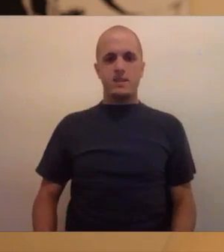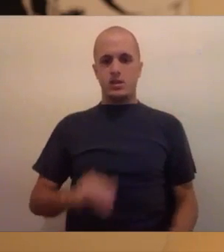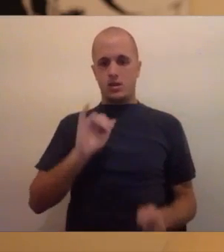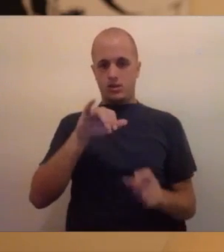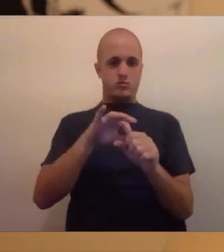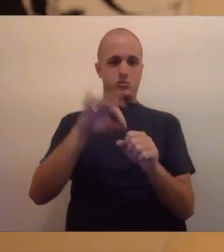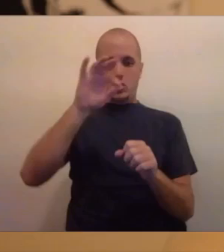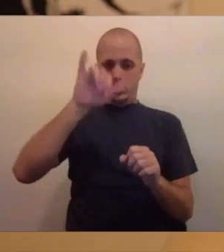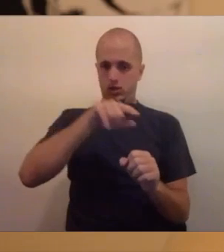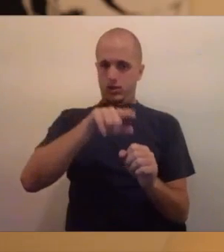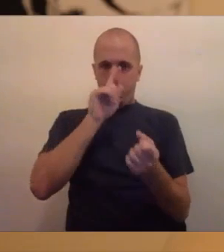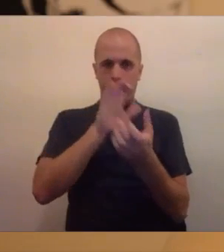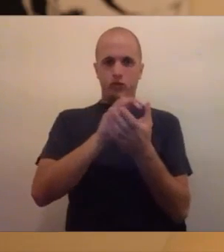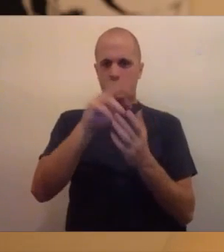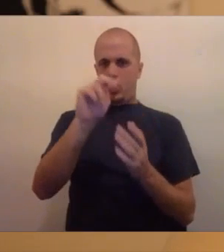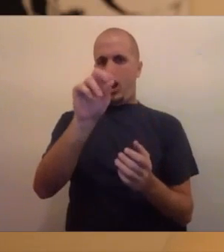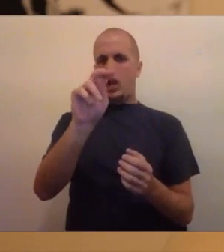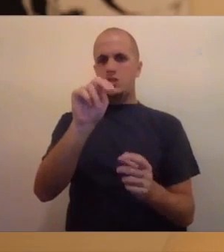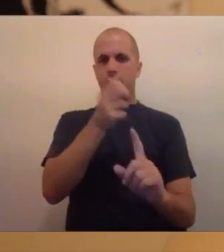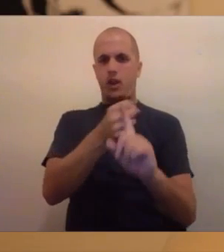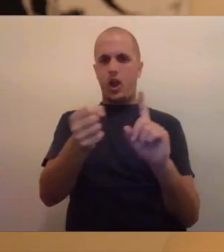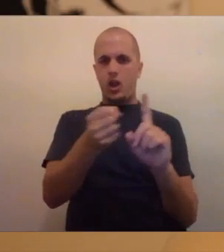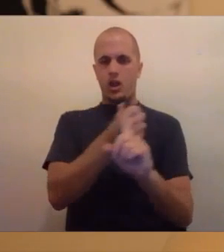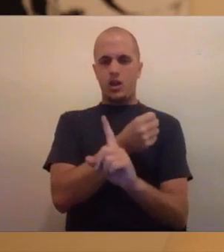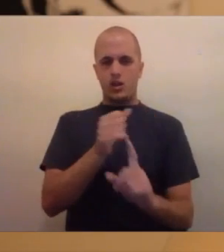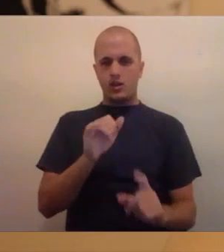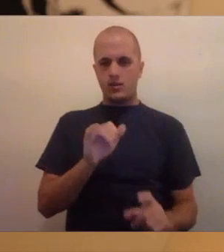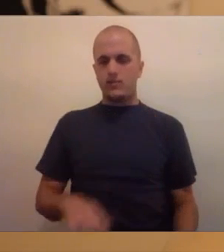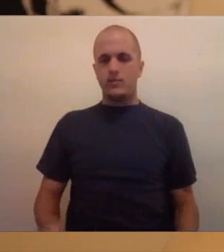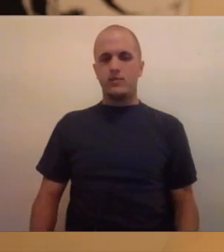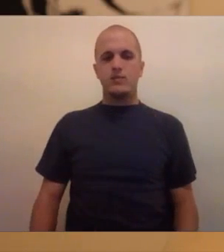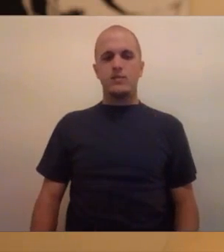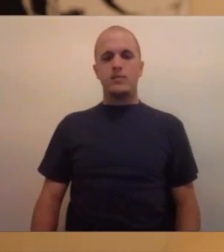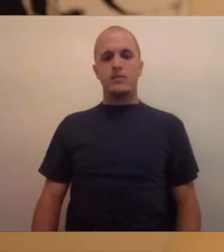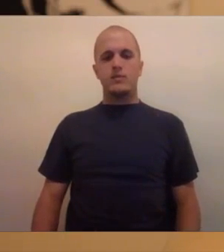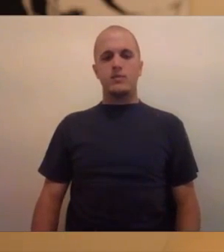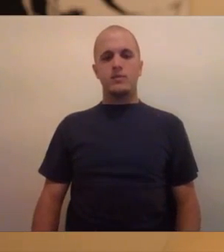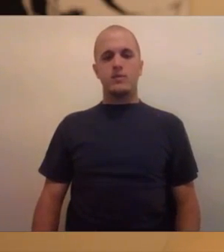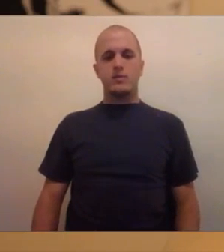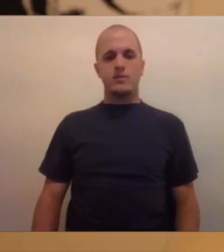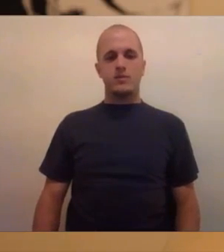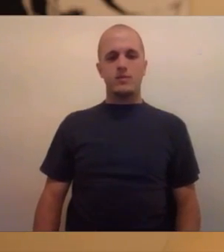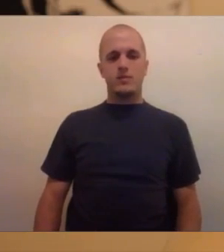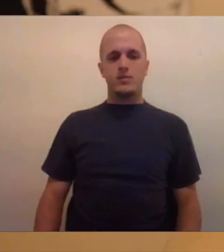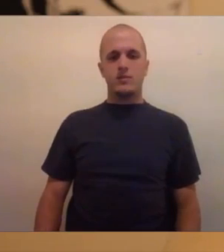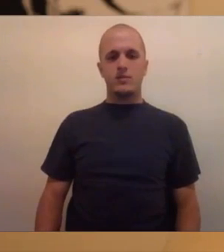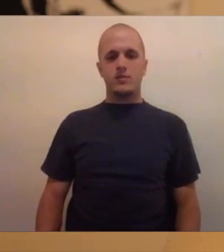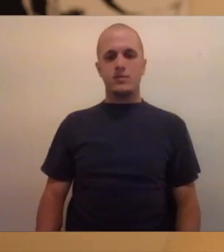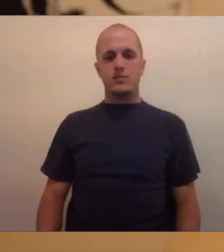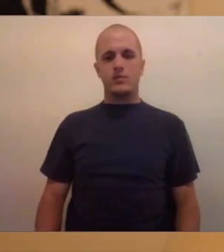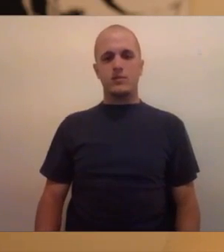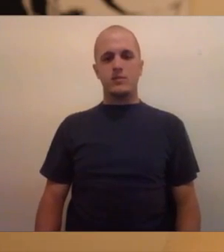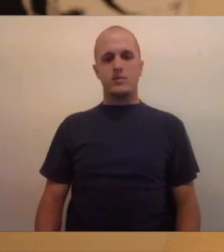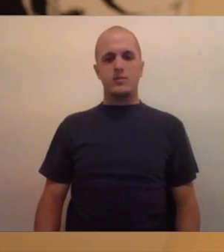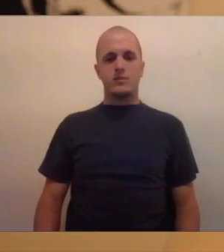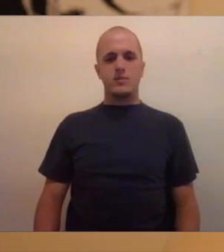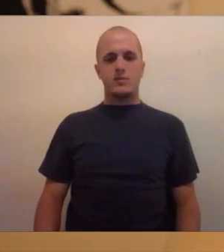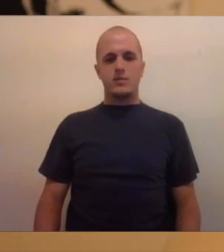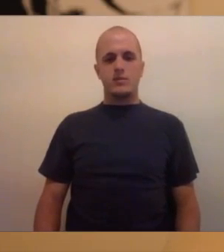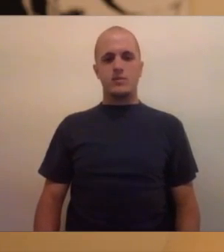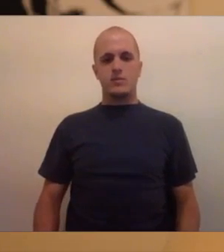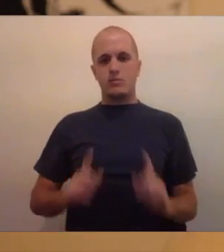like water. Spirituality has this first step of nonviolence.